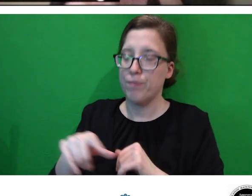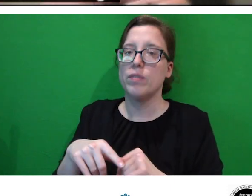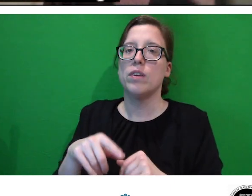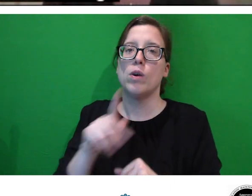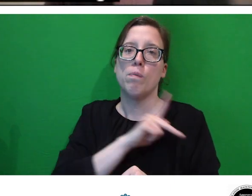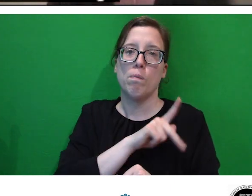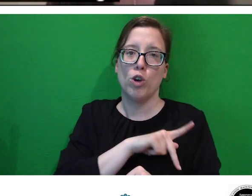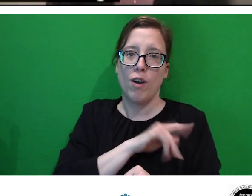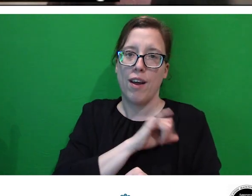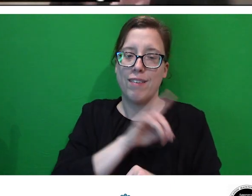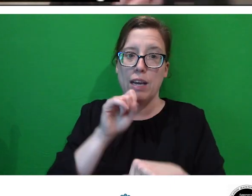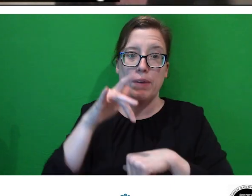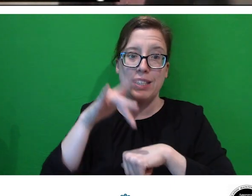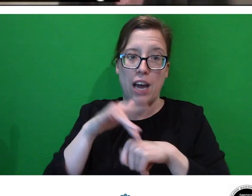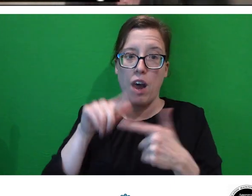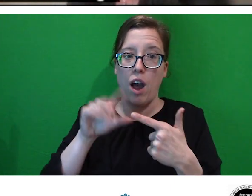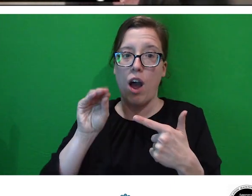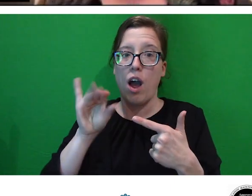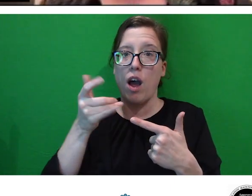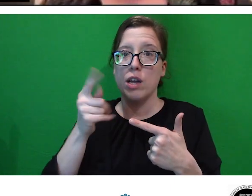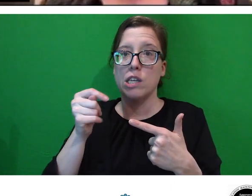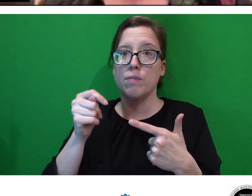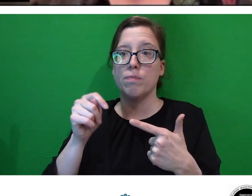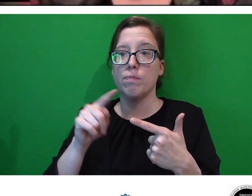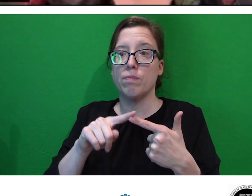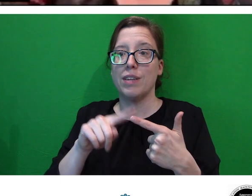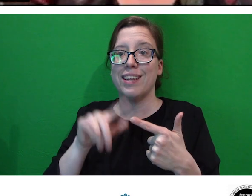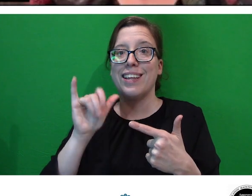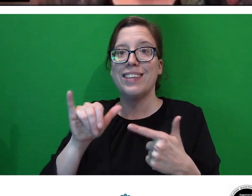And so I'm thinking personal identifiers. Susan: Absolutely. Personal identifiers